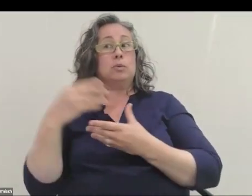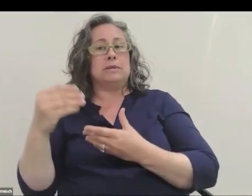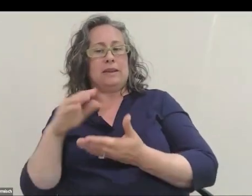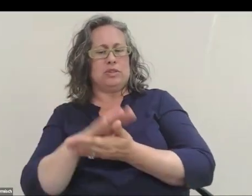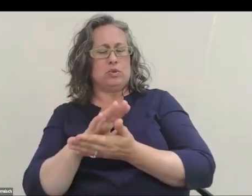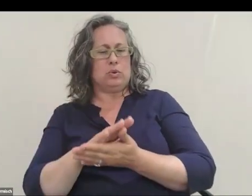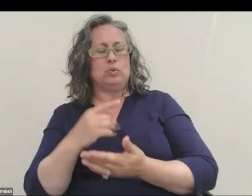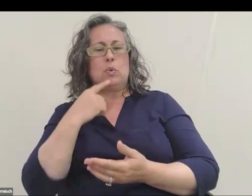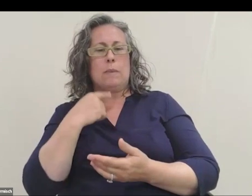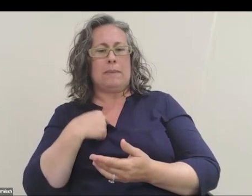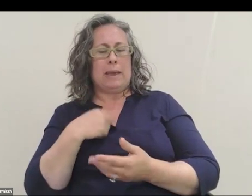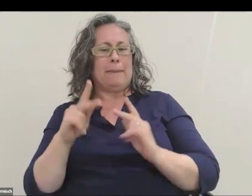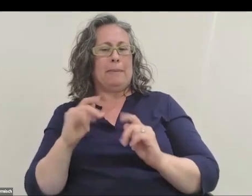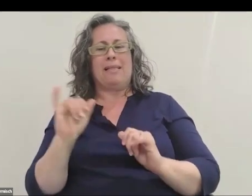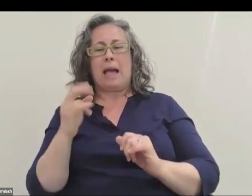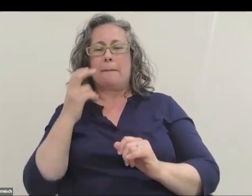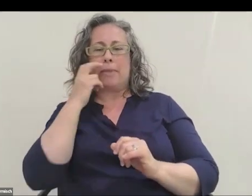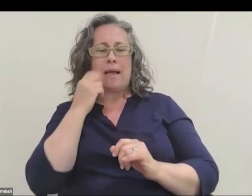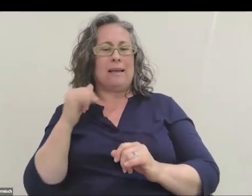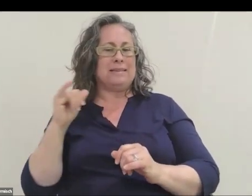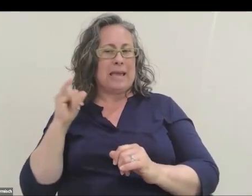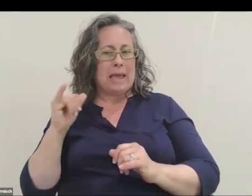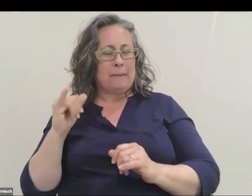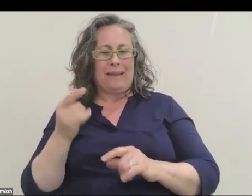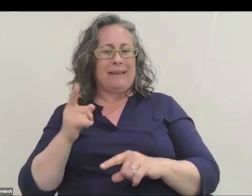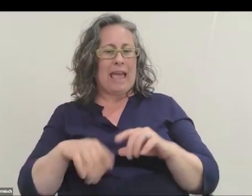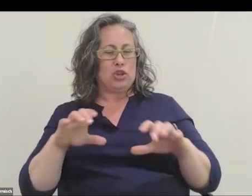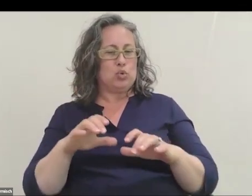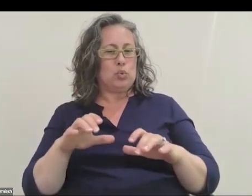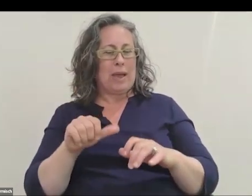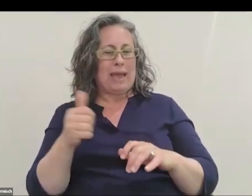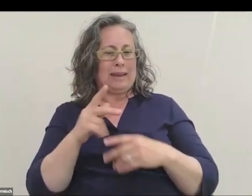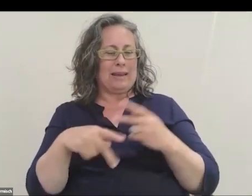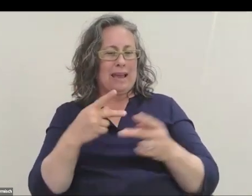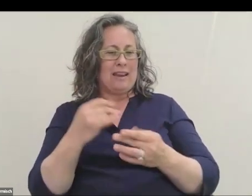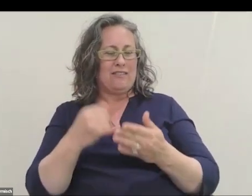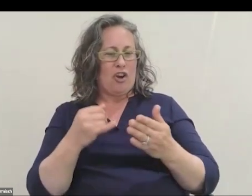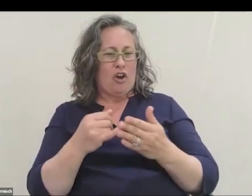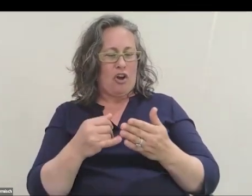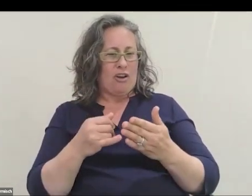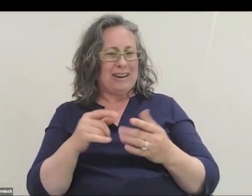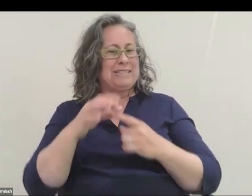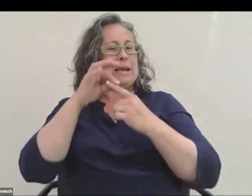but outside of school, I was told that people who are blind like me cannot do any art other than music. Is this true?"